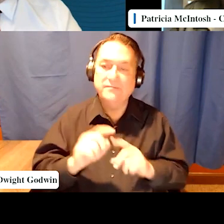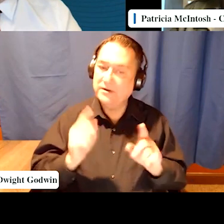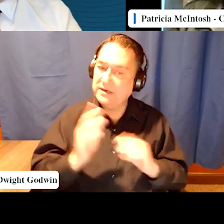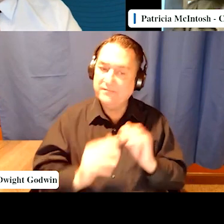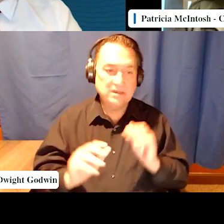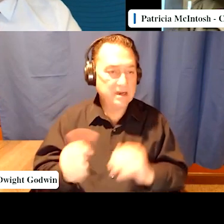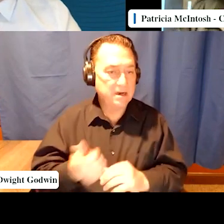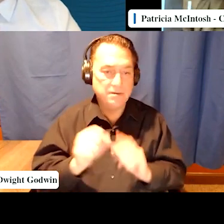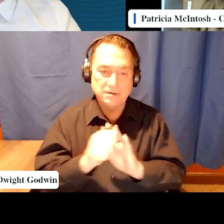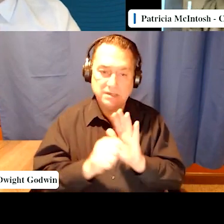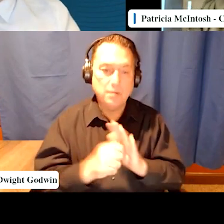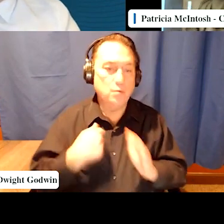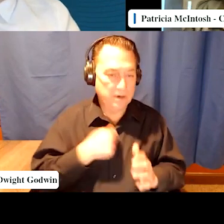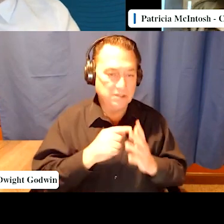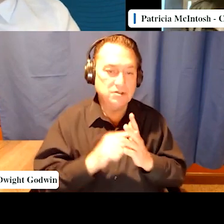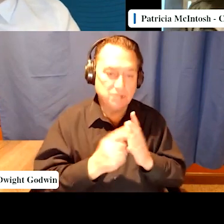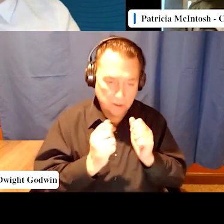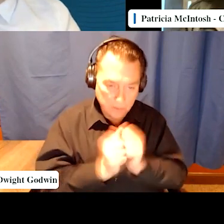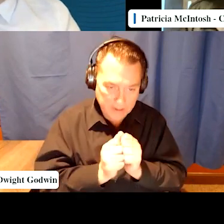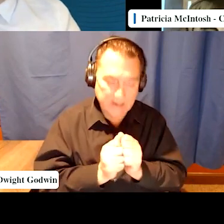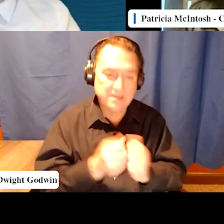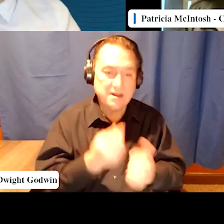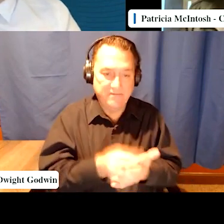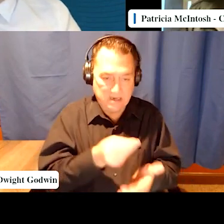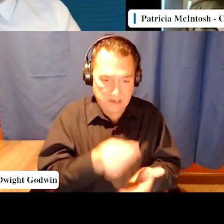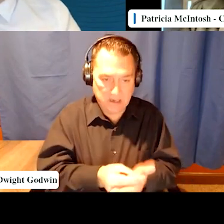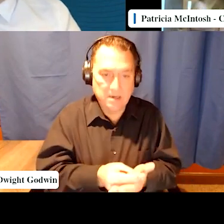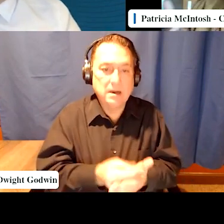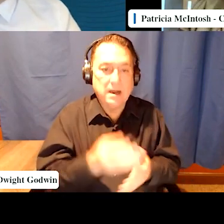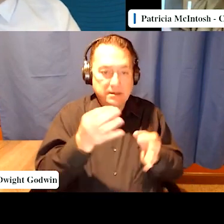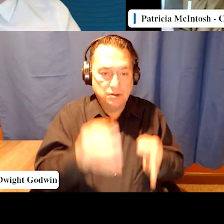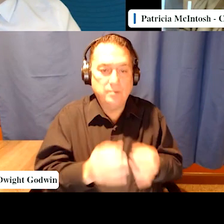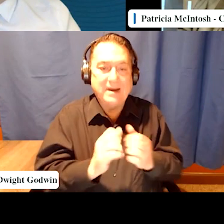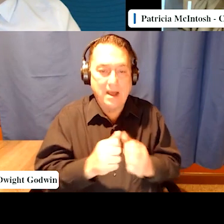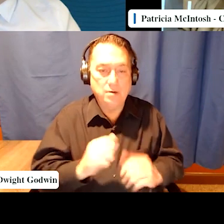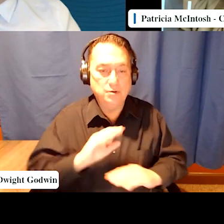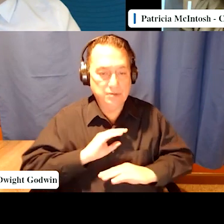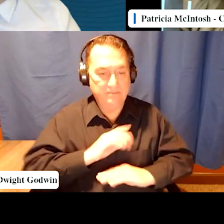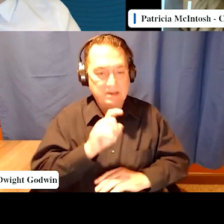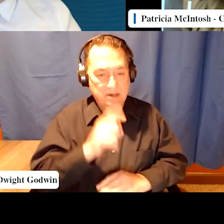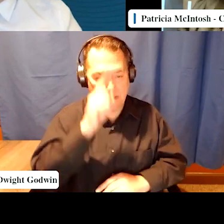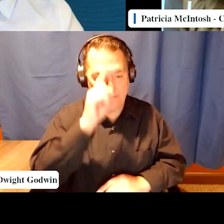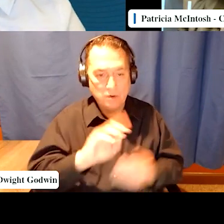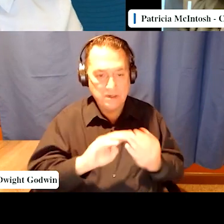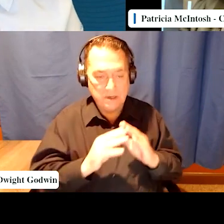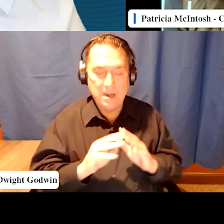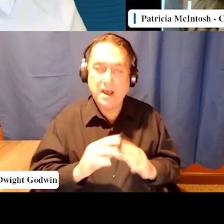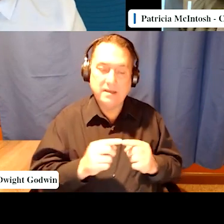we started with funding and needed to determine how to meet that, the needs of the city as opposed to starting without any funding and needing to figure out